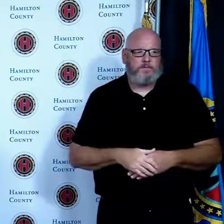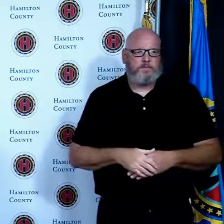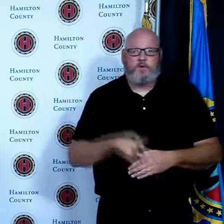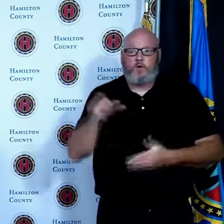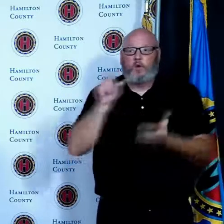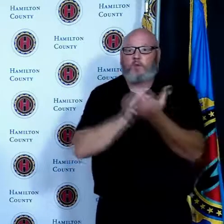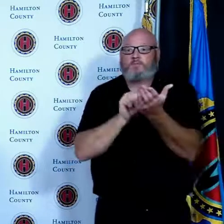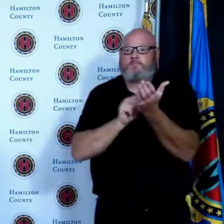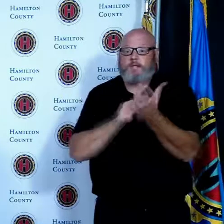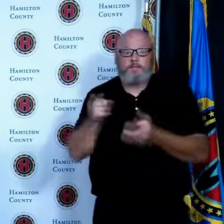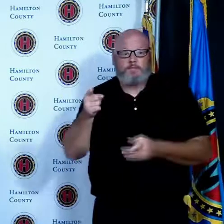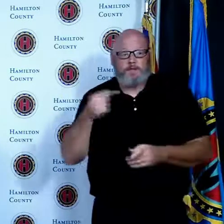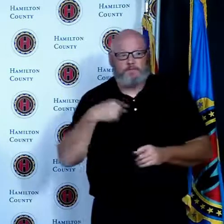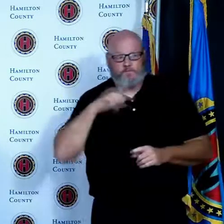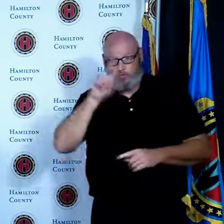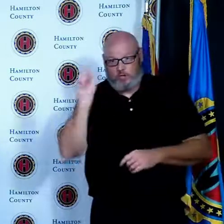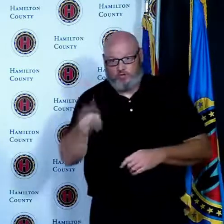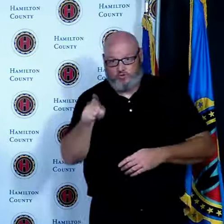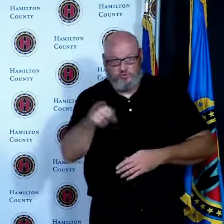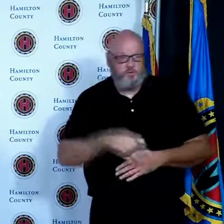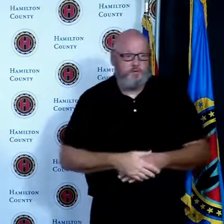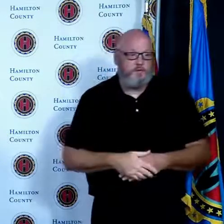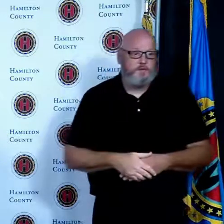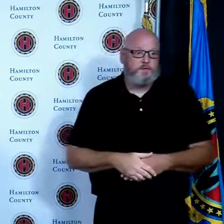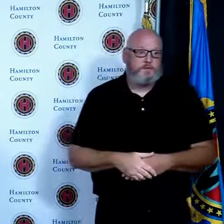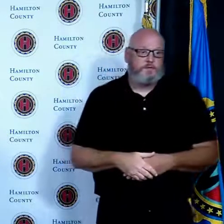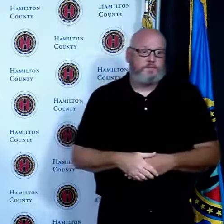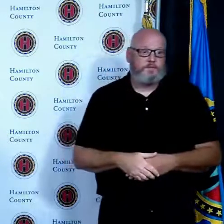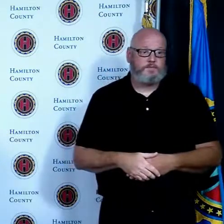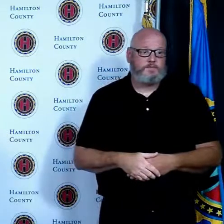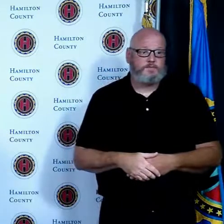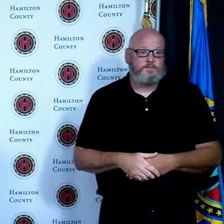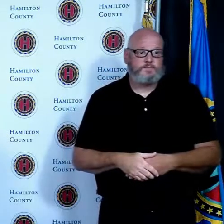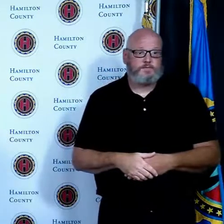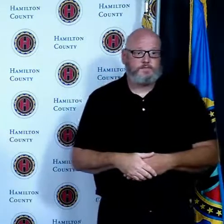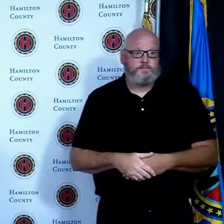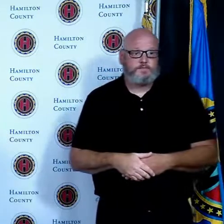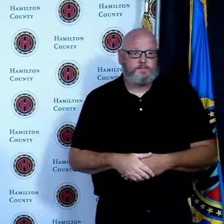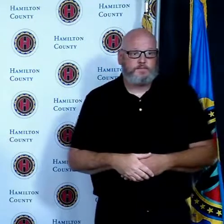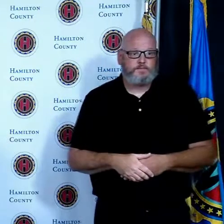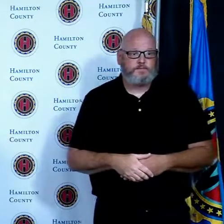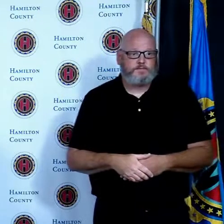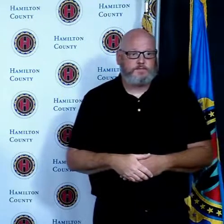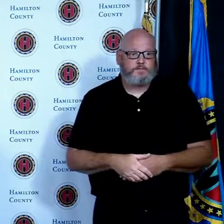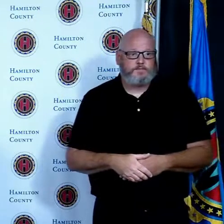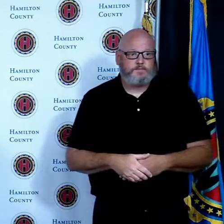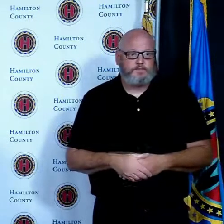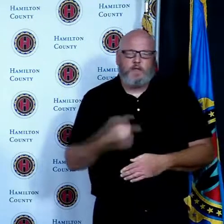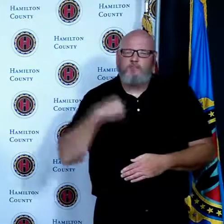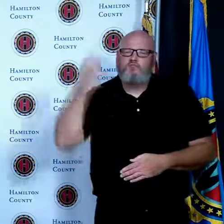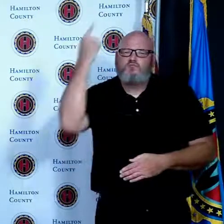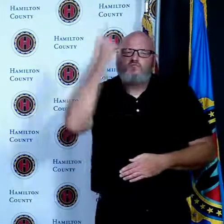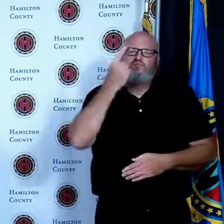do you still have a question yeah yeah I do thank you so I'm wondering with the with the new program it's just for like it sounds